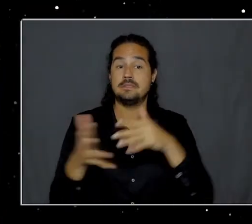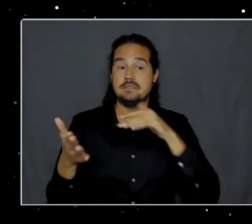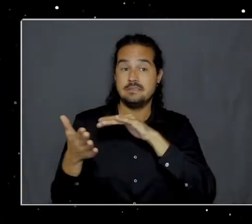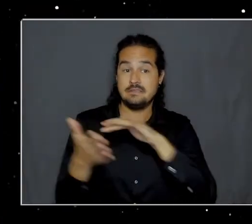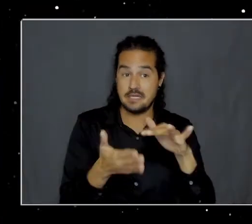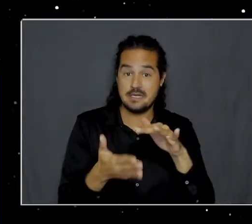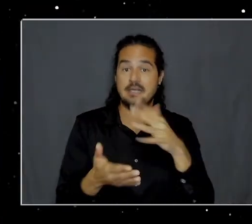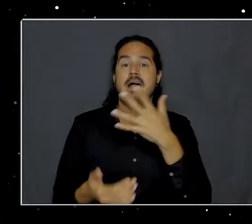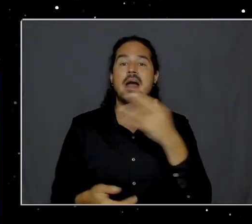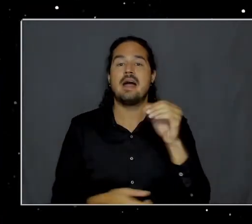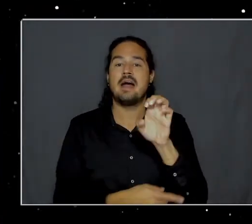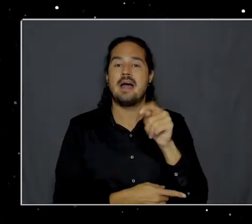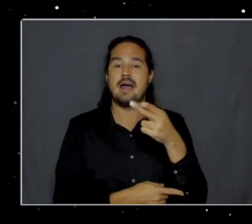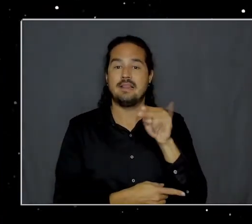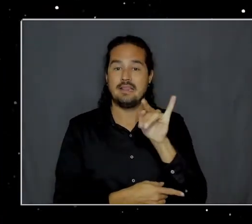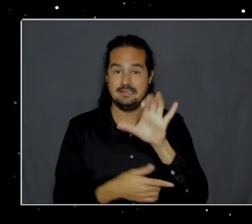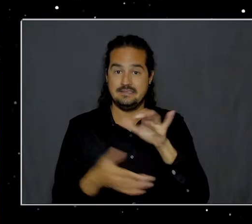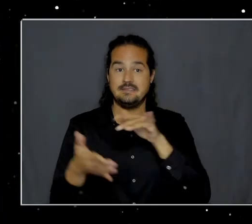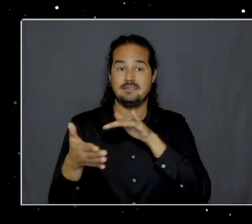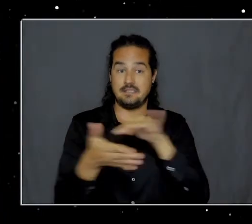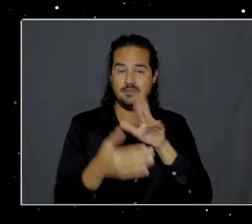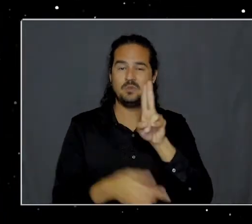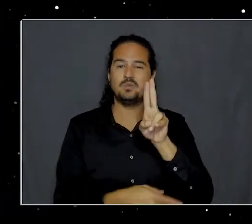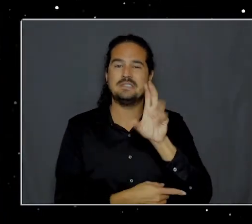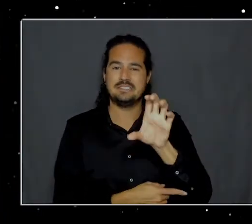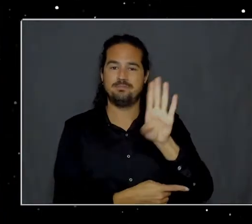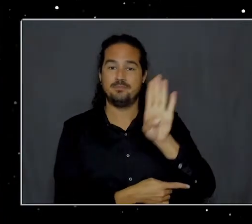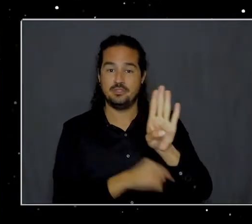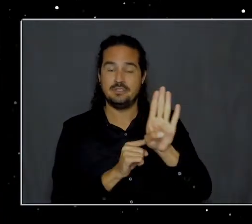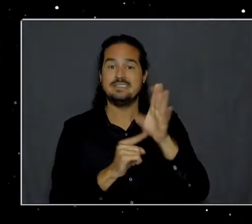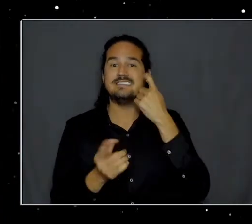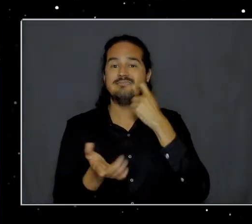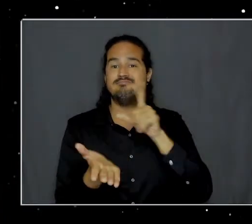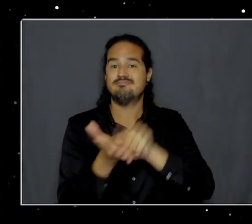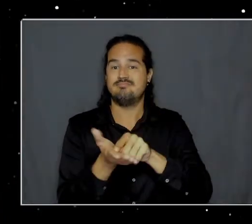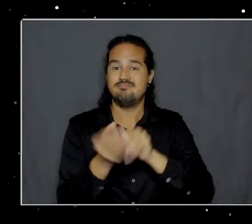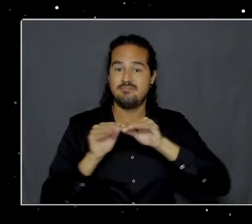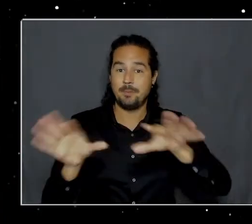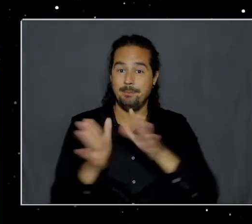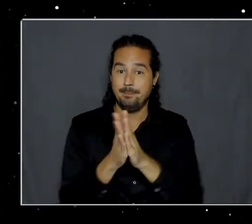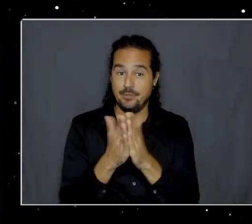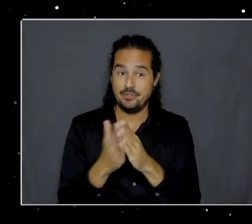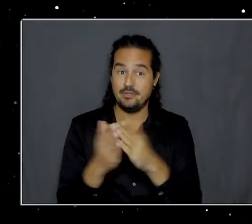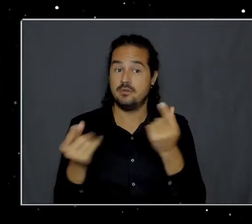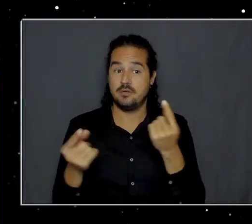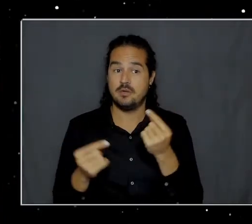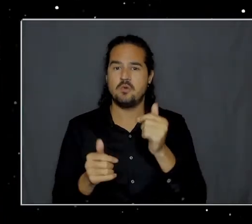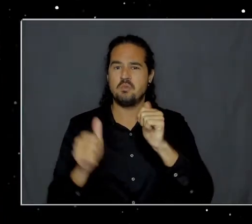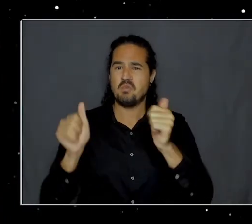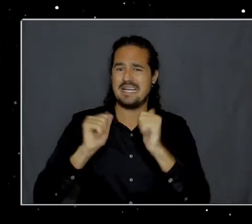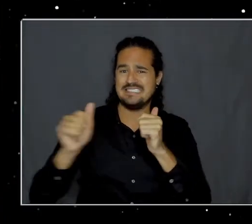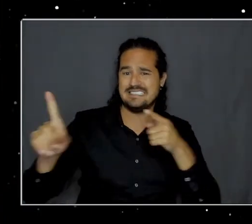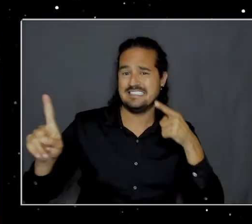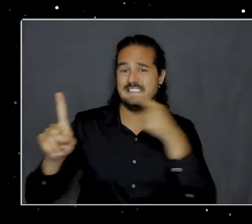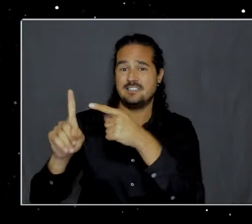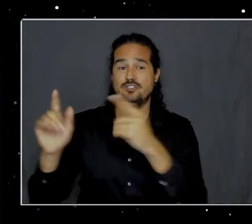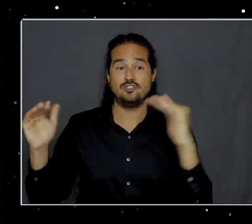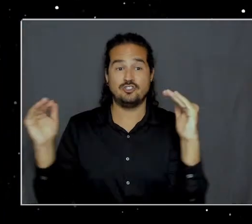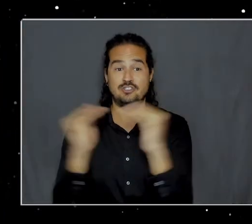ETHNIC STUDIES AT UC BERKELEY. AND HE'S WRITTEN SEVERAL BOOKS. HIS LATEST BOOK IS CALLED RACING